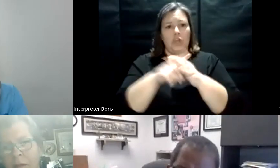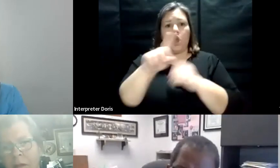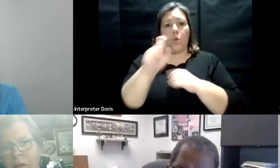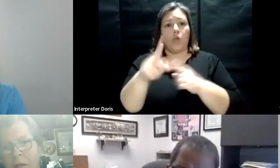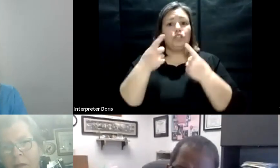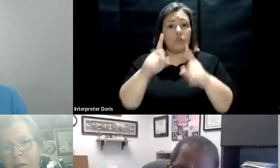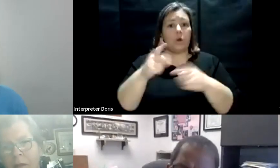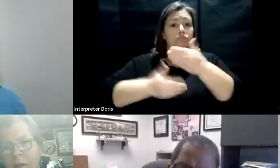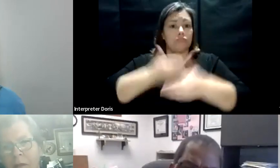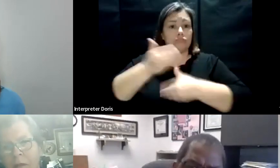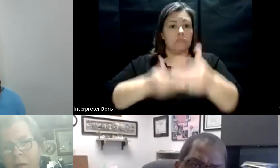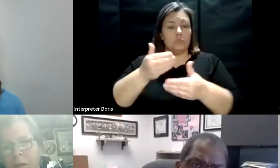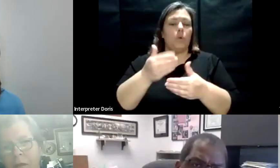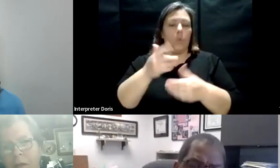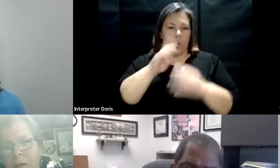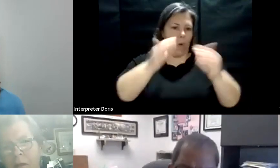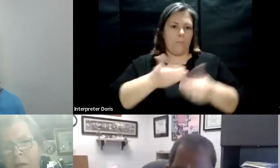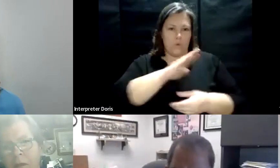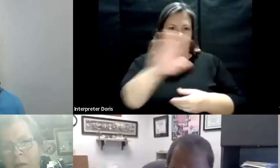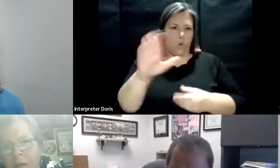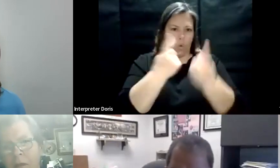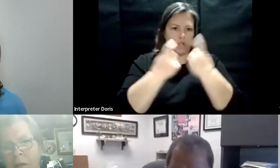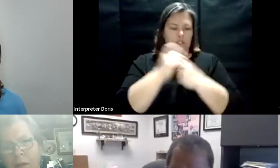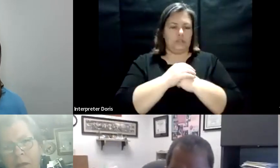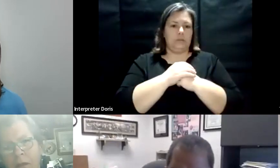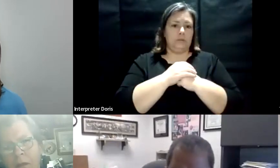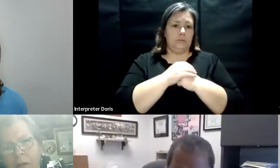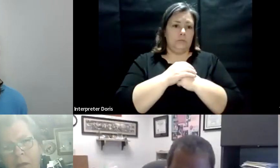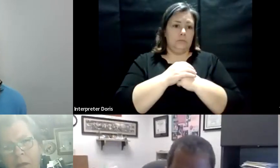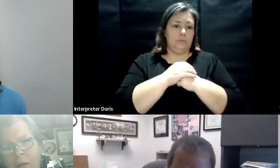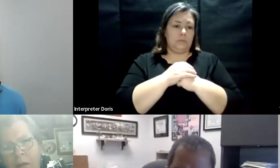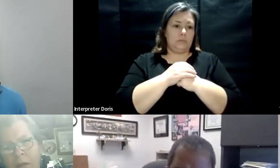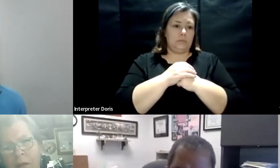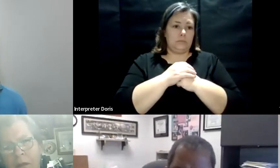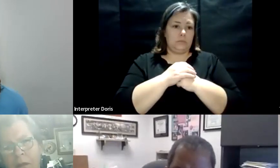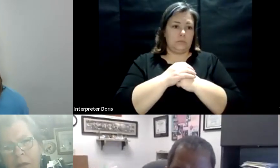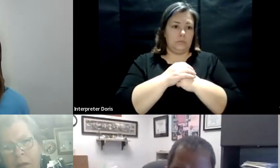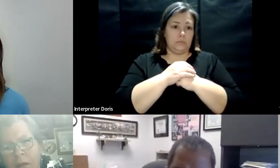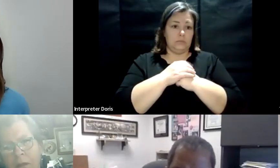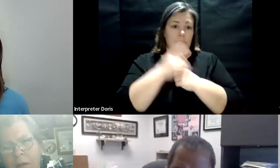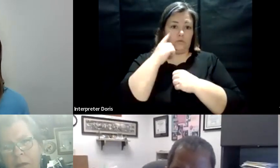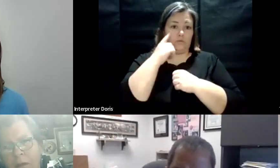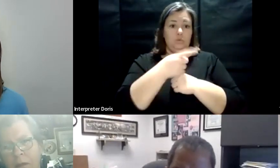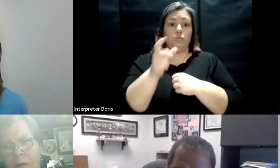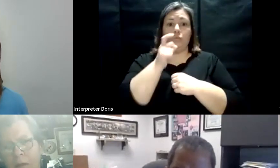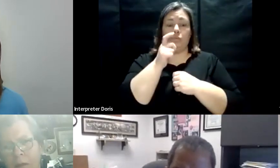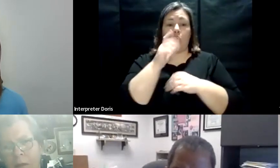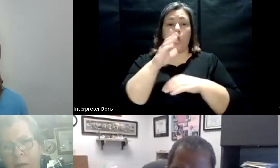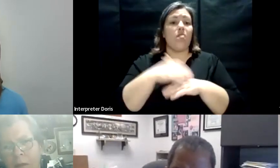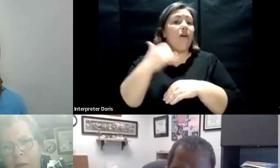A spot spots during the presentation, but also, if you have questions throughout, we definitely are welcoming those and we want to talk through them. But also if you have questions throughout we definitely welcoming those and want to talk through them. Please feel free to do that. So please feel free to do that for those that are on the phone today.